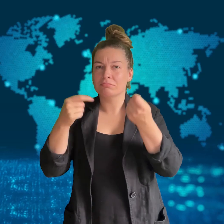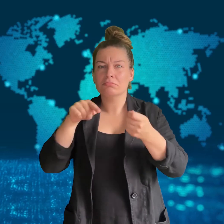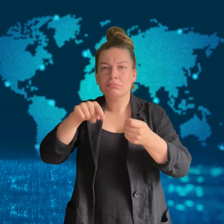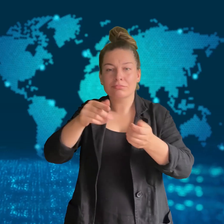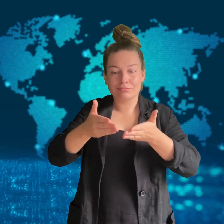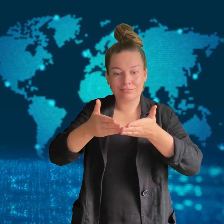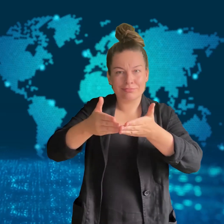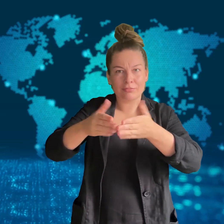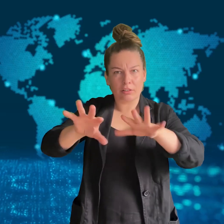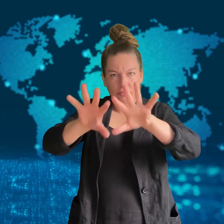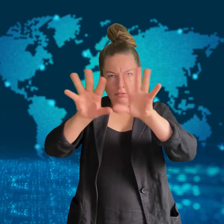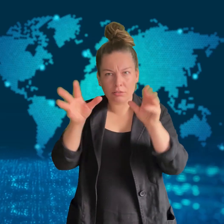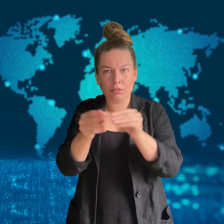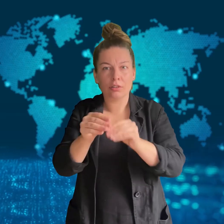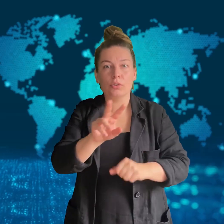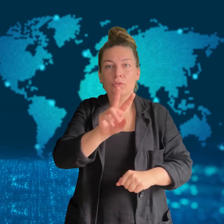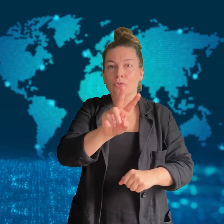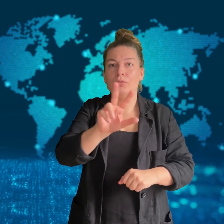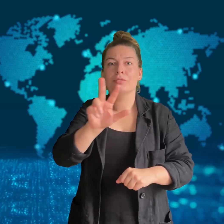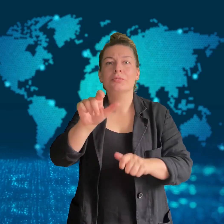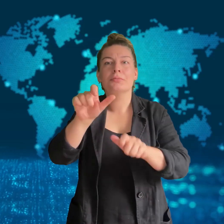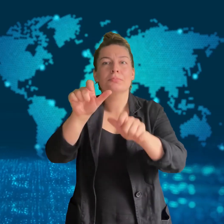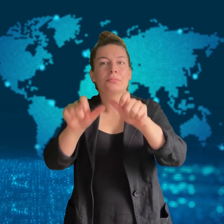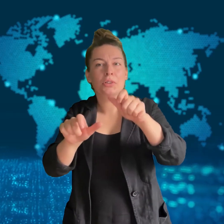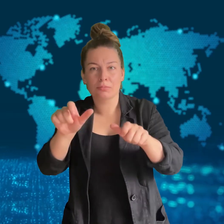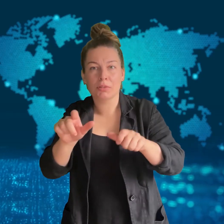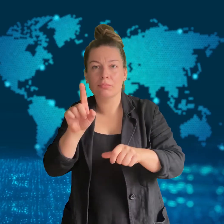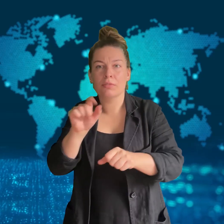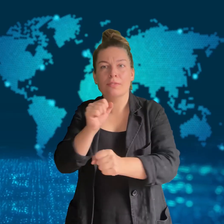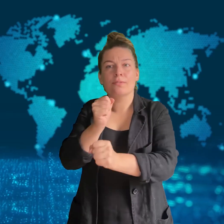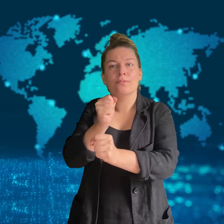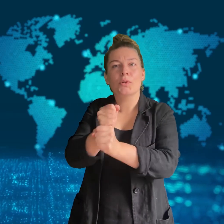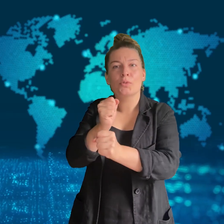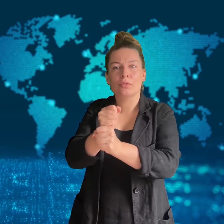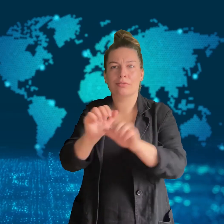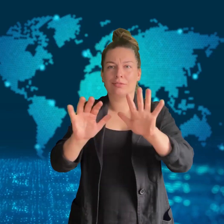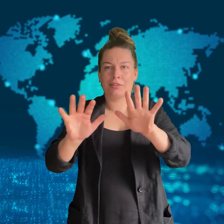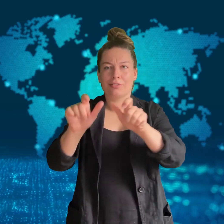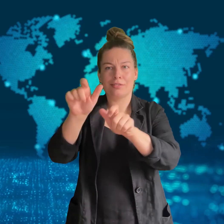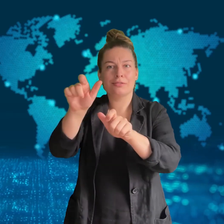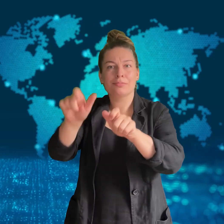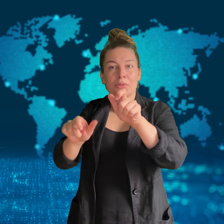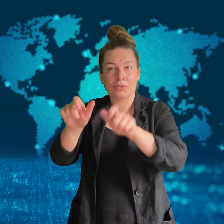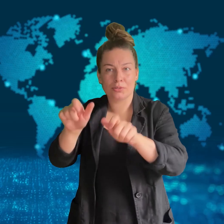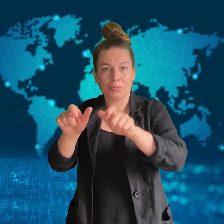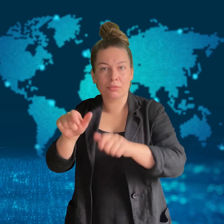The boat was carrying 23 passengers and 10 crew members